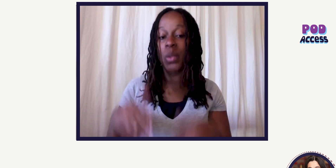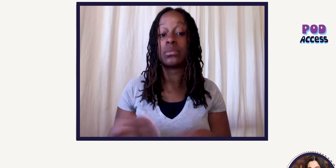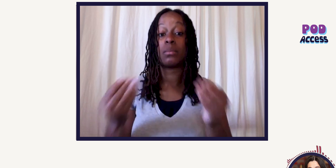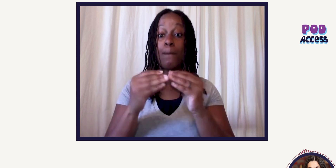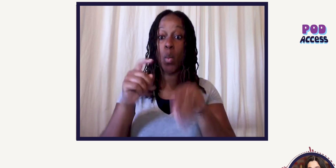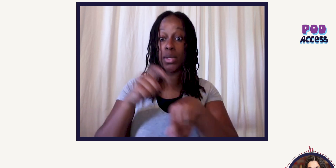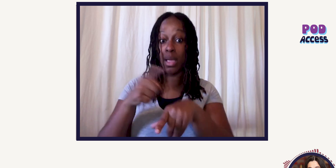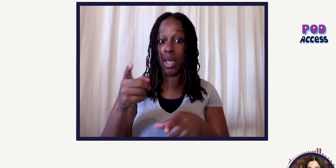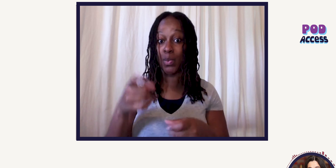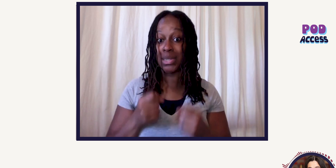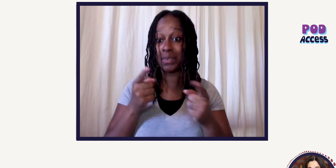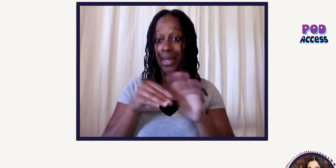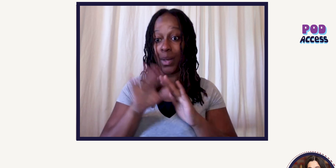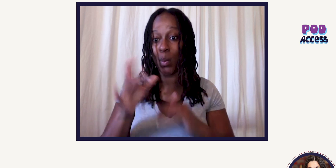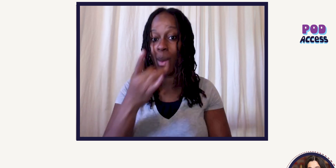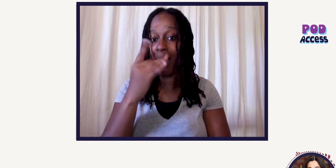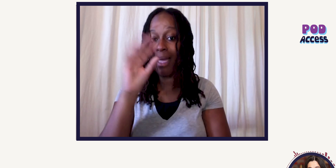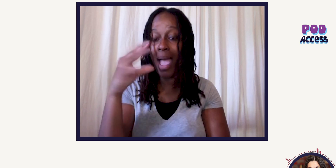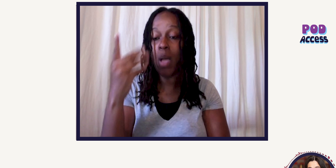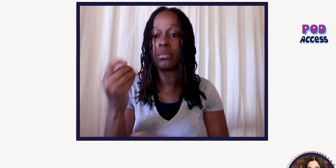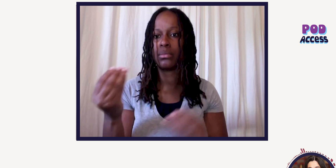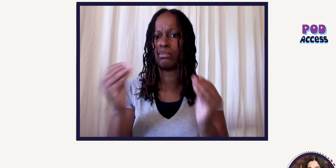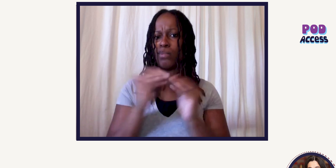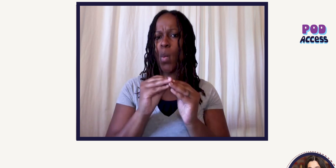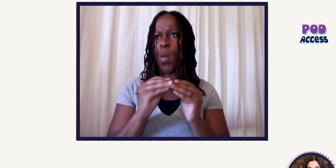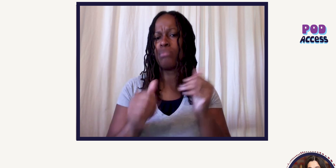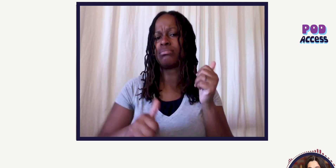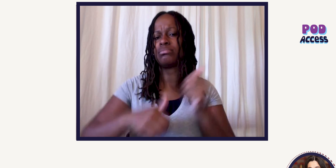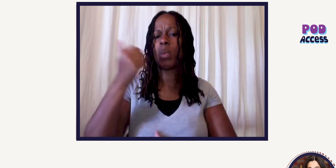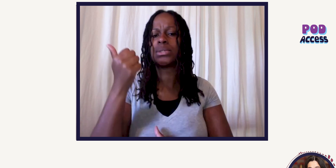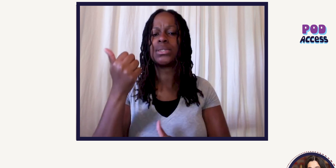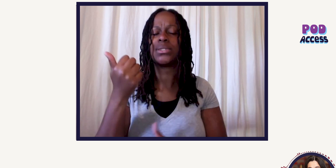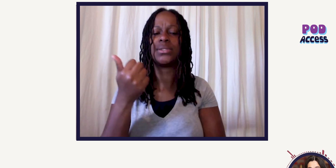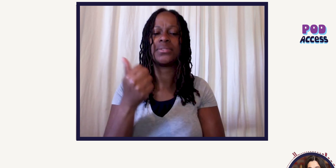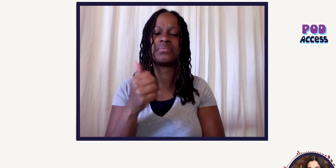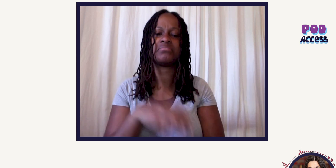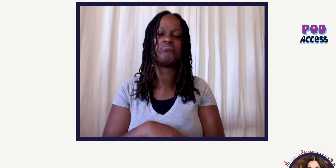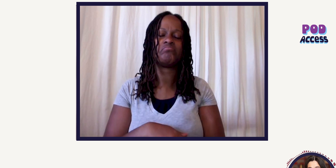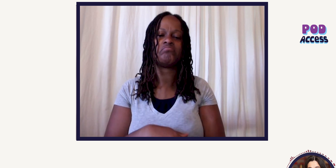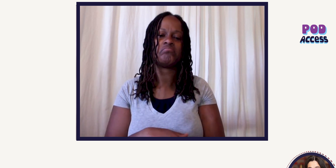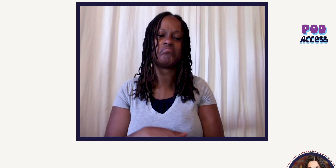The more time you spend in your lighthouse, the more likely certain things will come up over and over and over again.